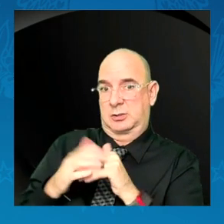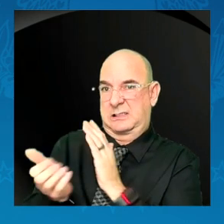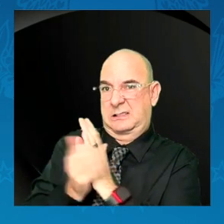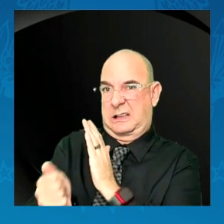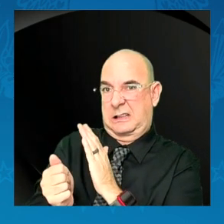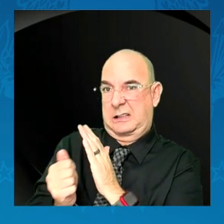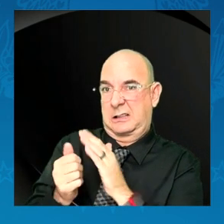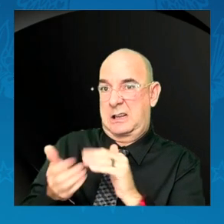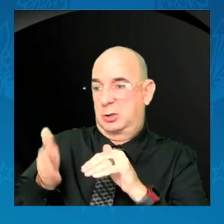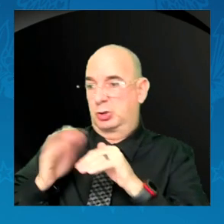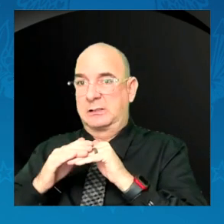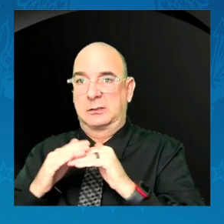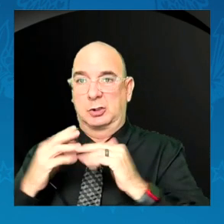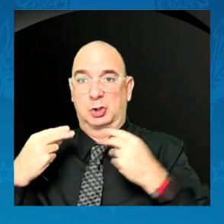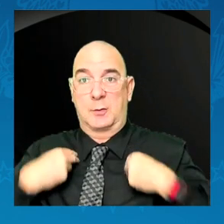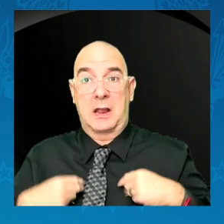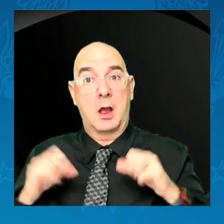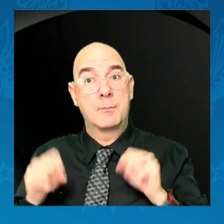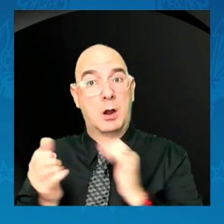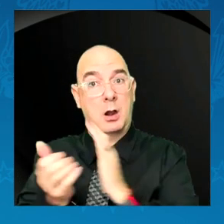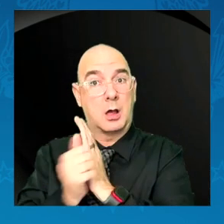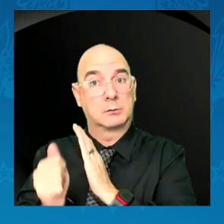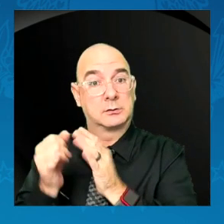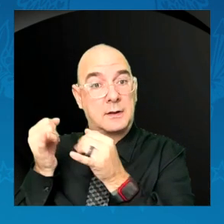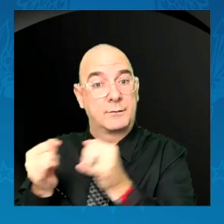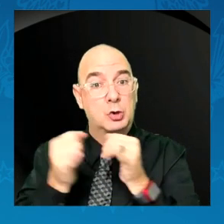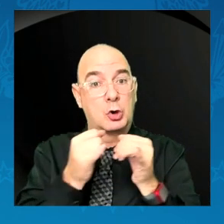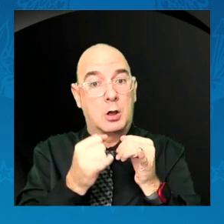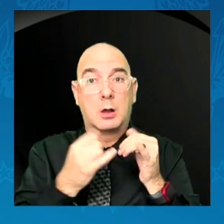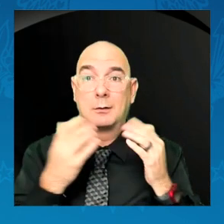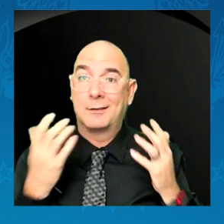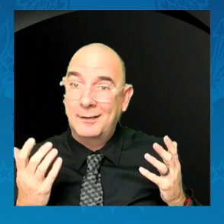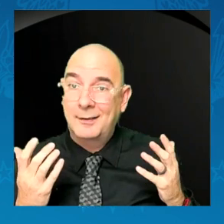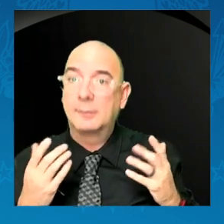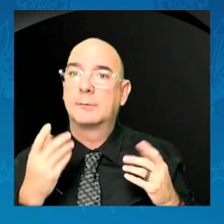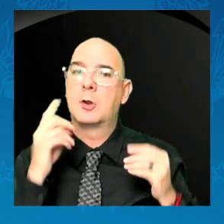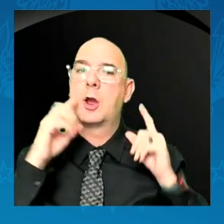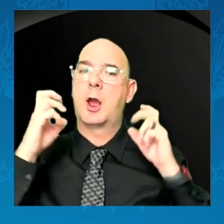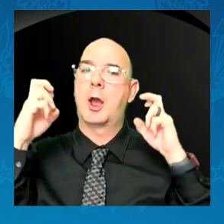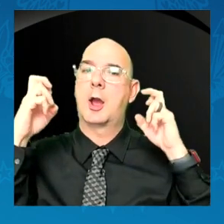who benefit from the education, but increase our nation's capacity to actually.